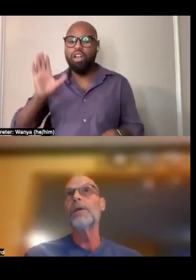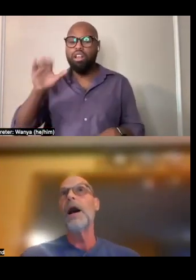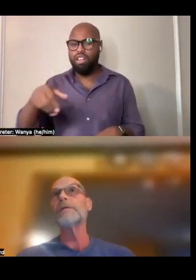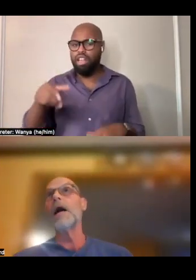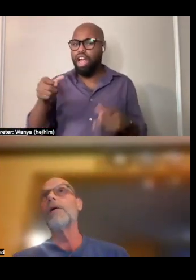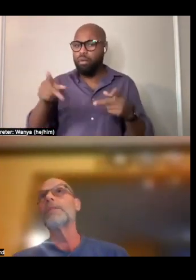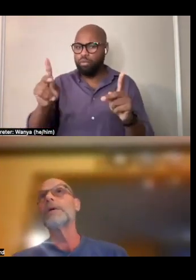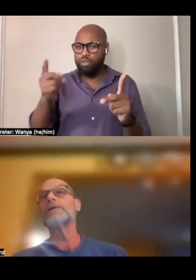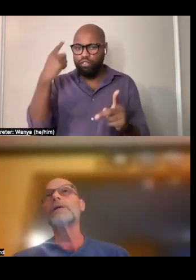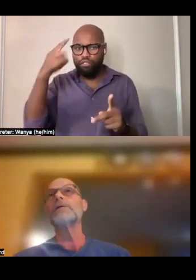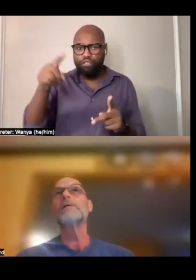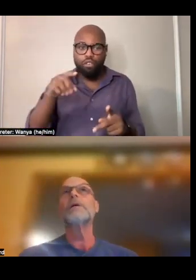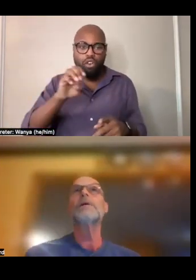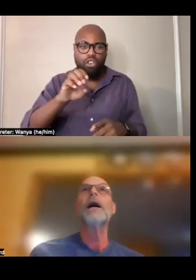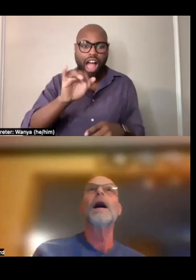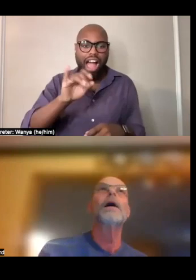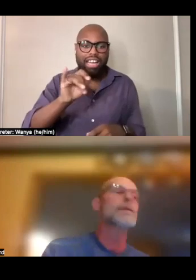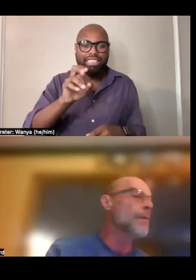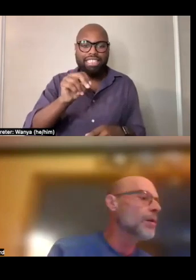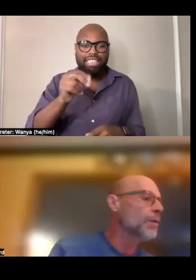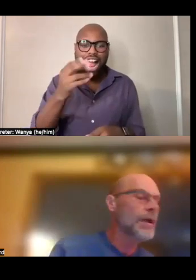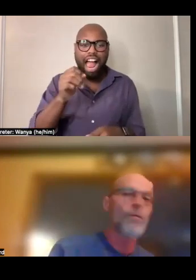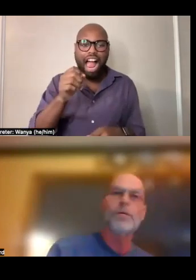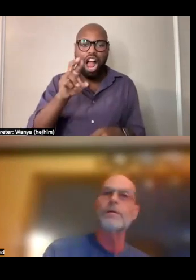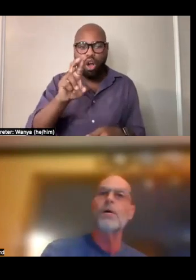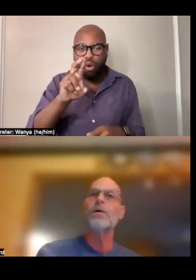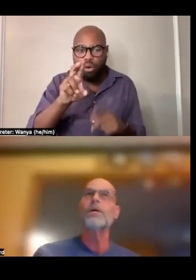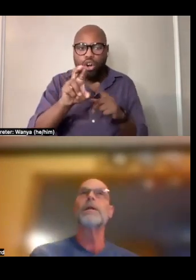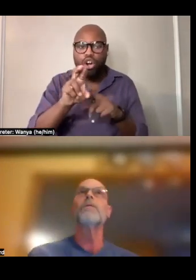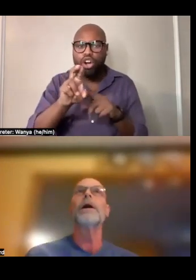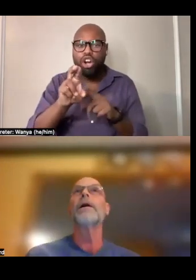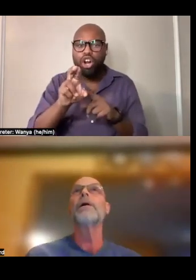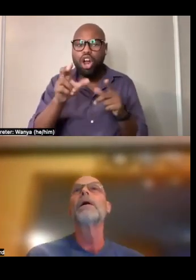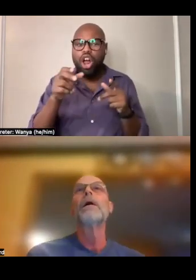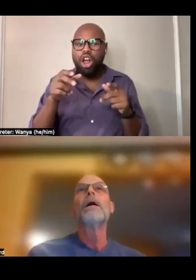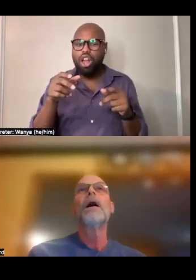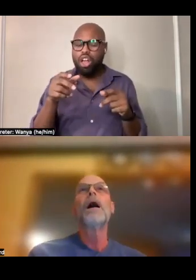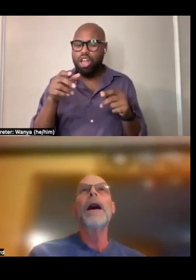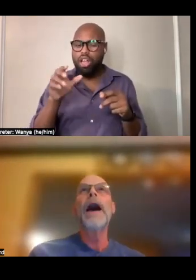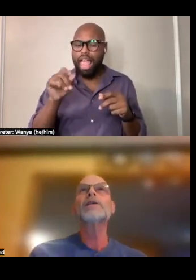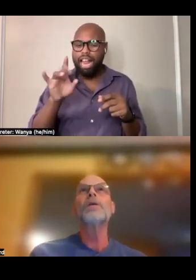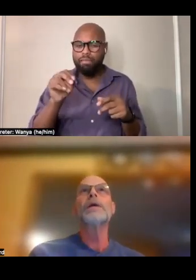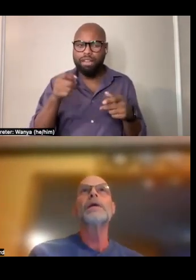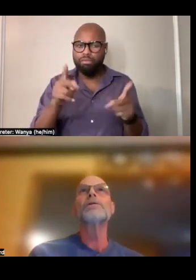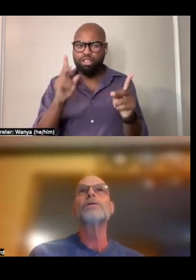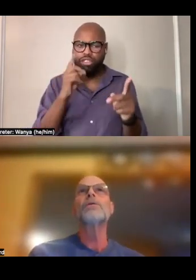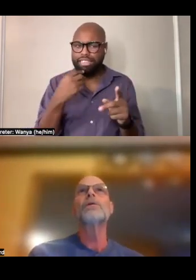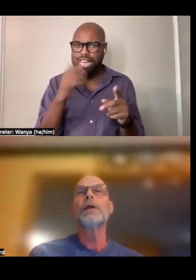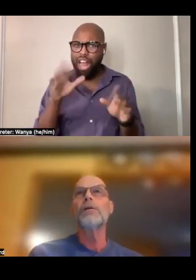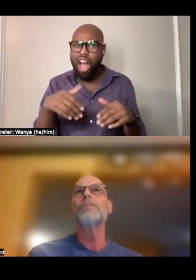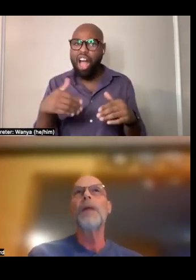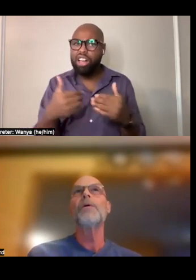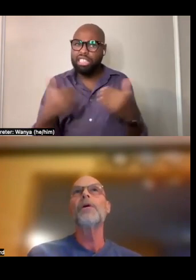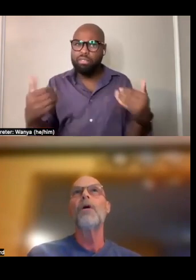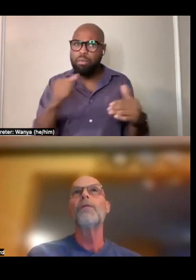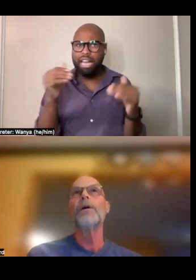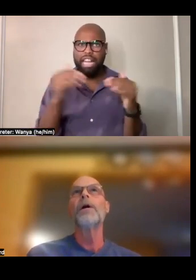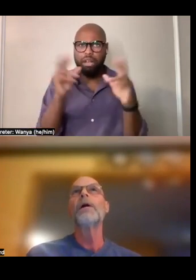the Eisenhower administration said, Yeah, separate but equal is no good anywhere. Actually issued, literally papered over